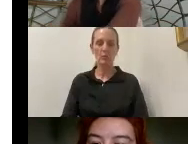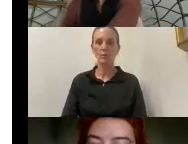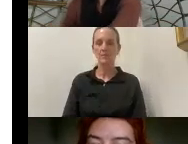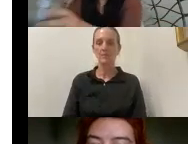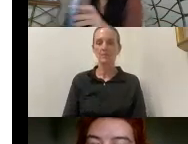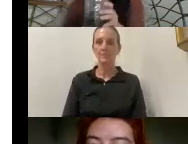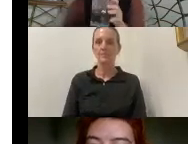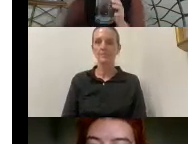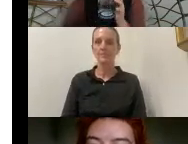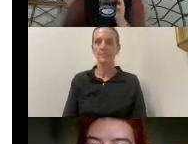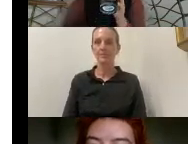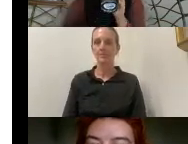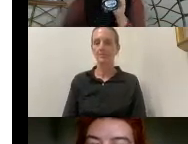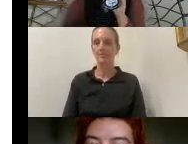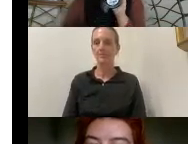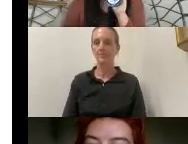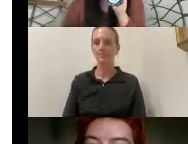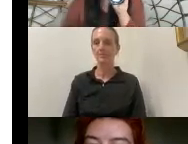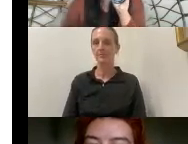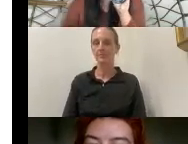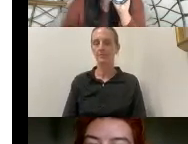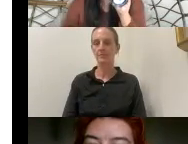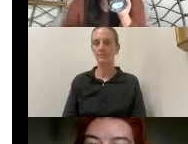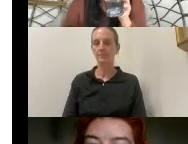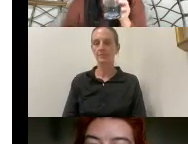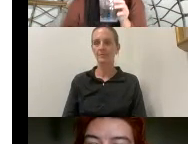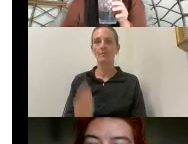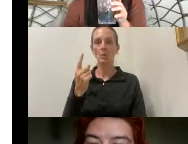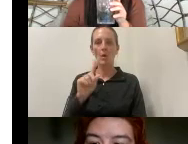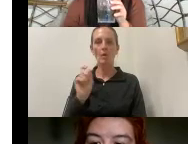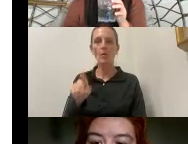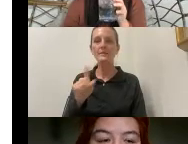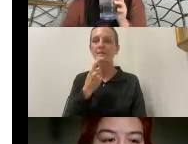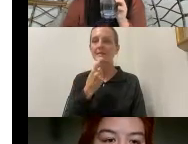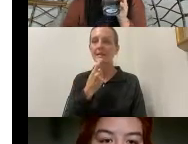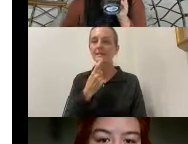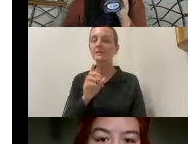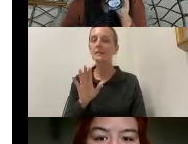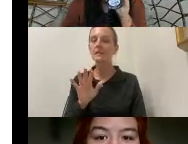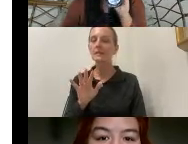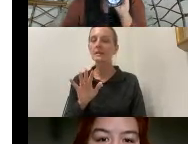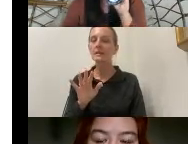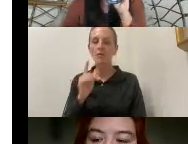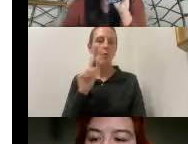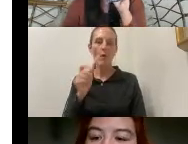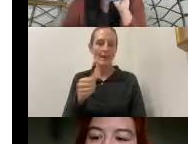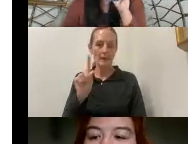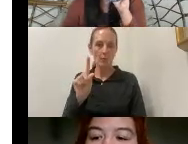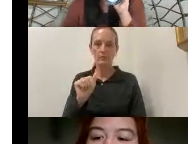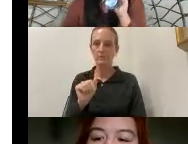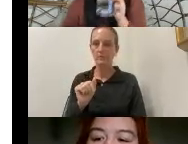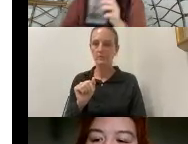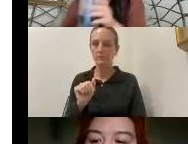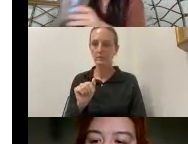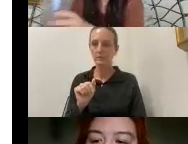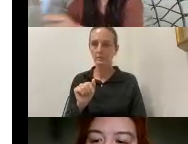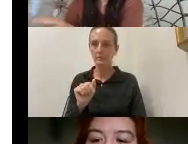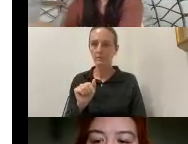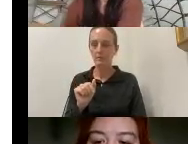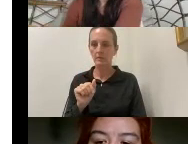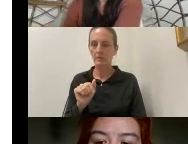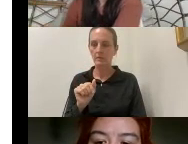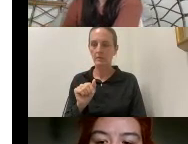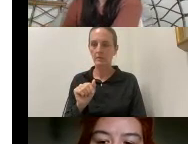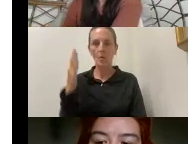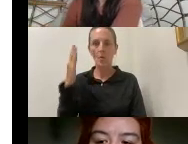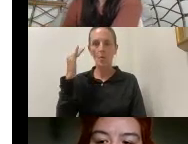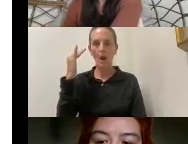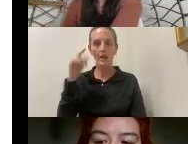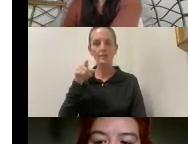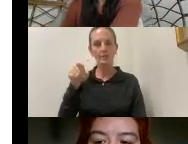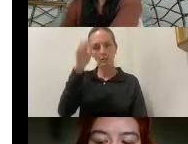I have one question here for all four of you: why do you believe it's important that youth